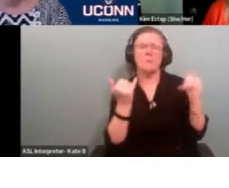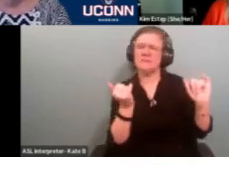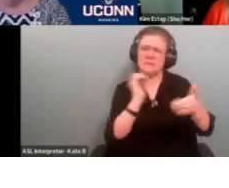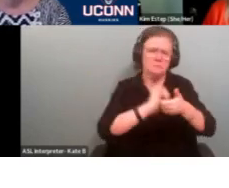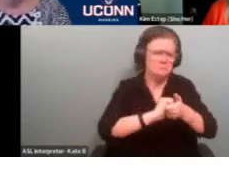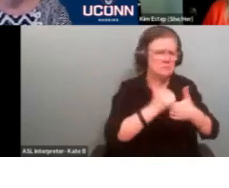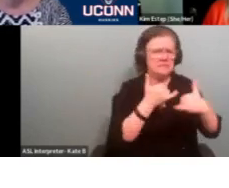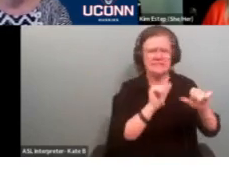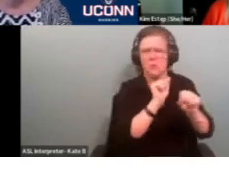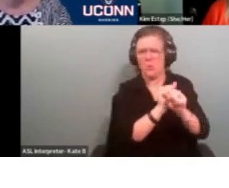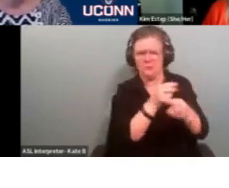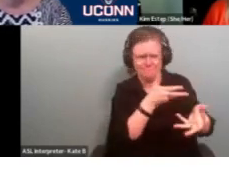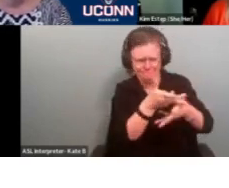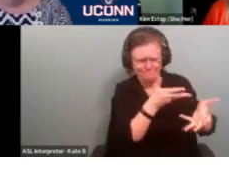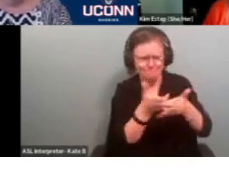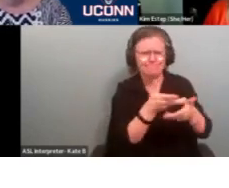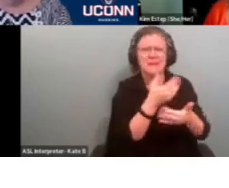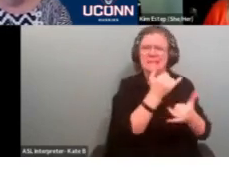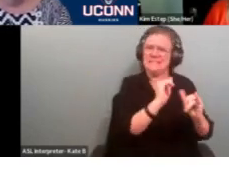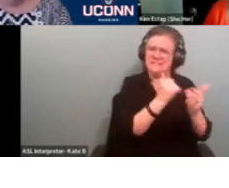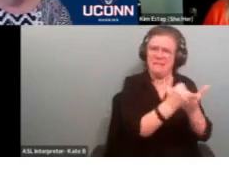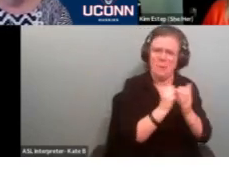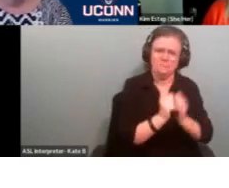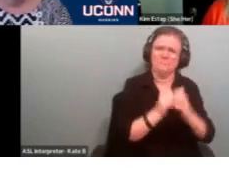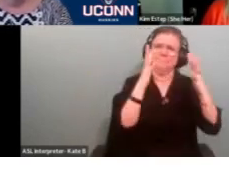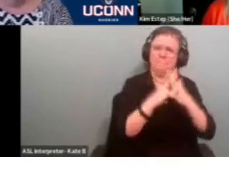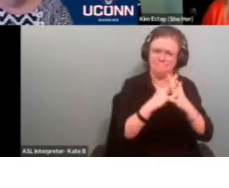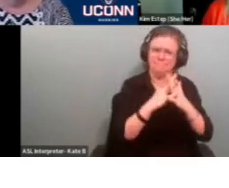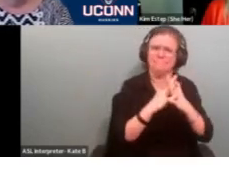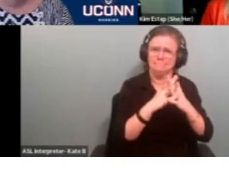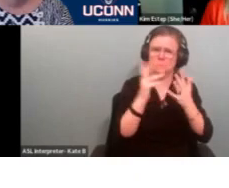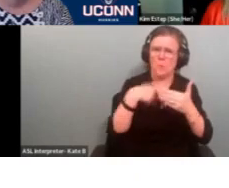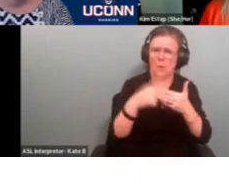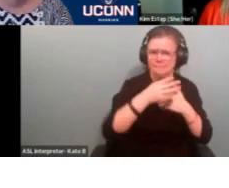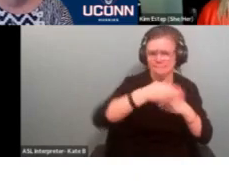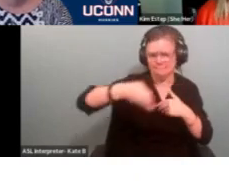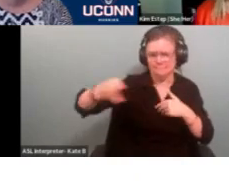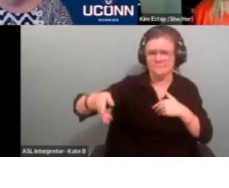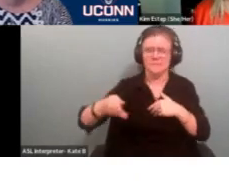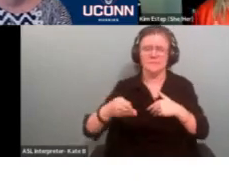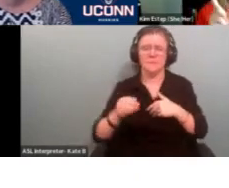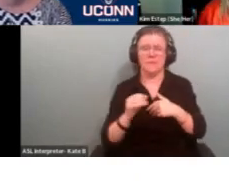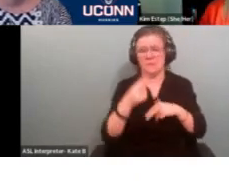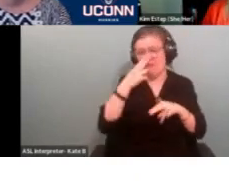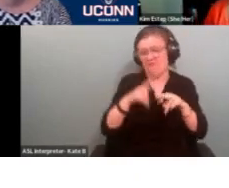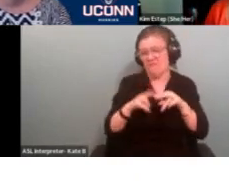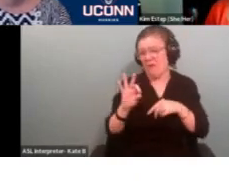is a part of the National Wraparound Implementation Center with us. But that's just a fun tidbit. If it's ever ever on a